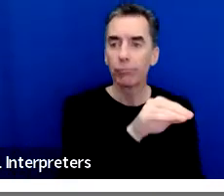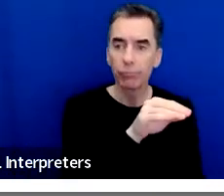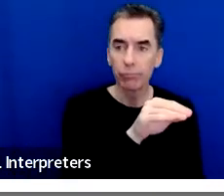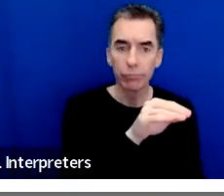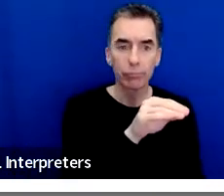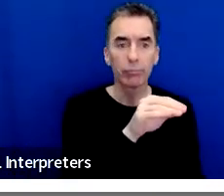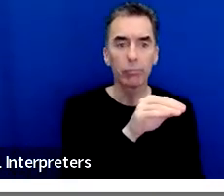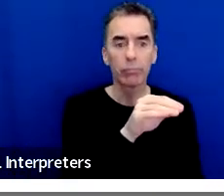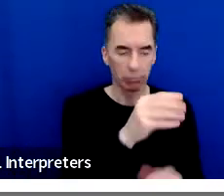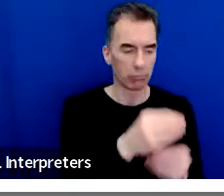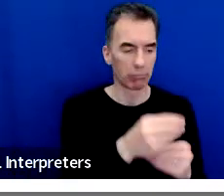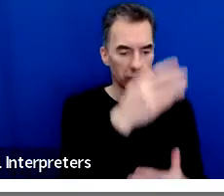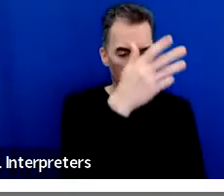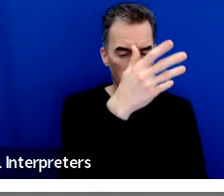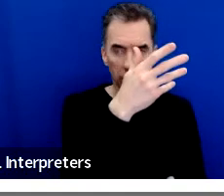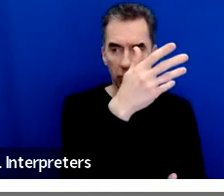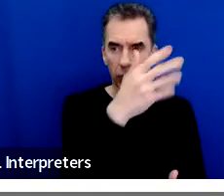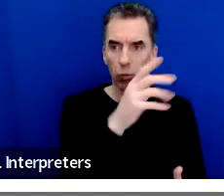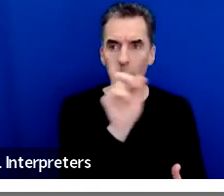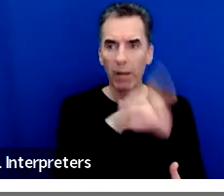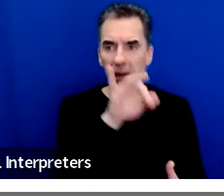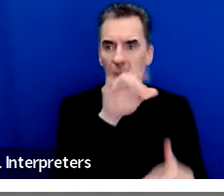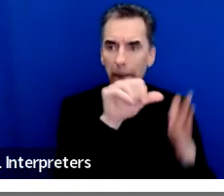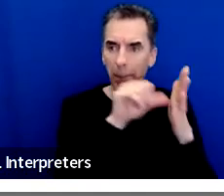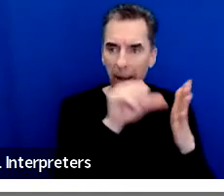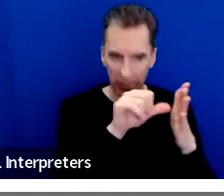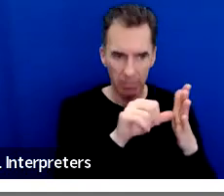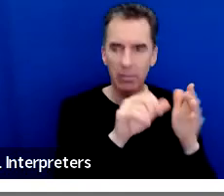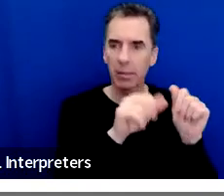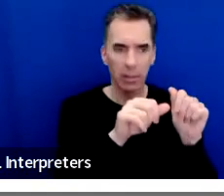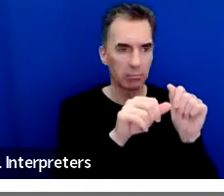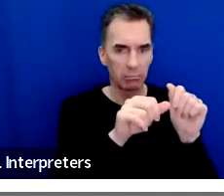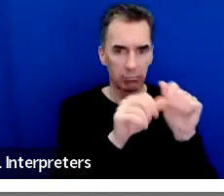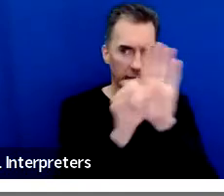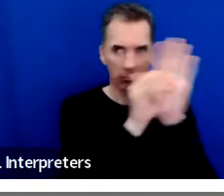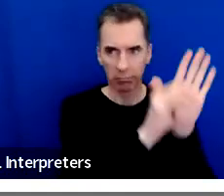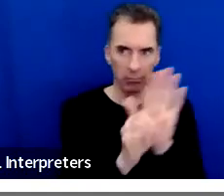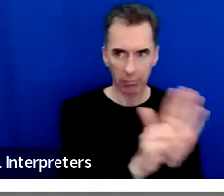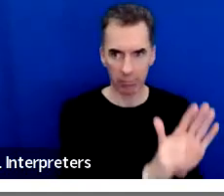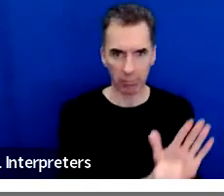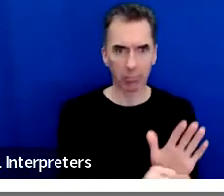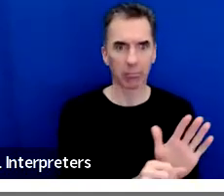all of the different pages that that term appears in the text and then as well as all of the different images.